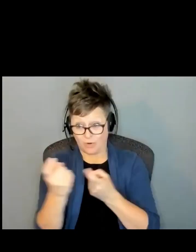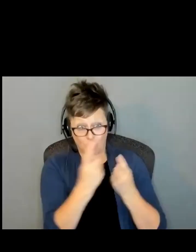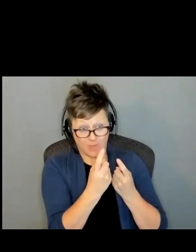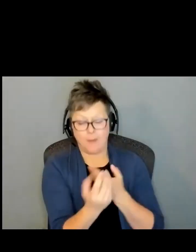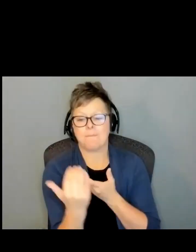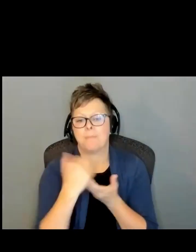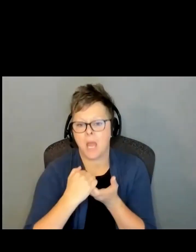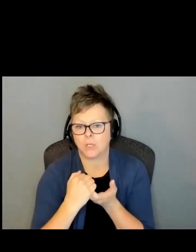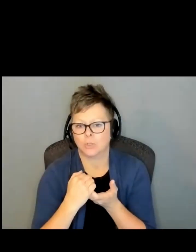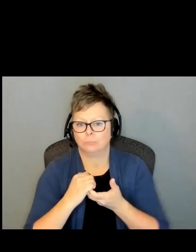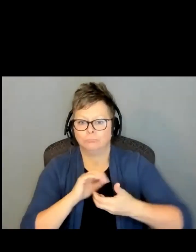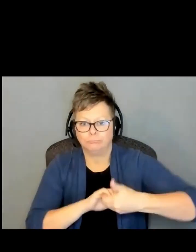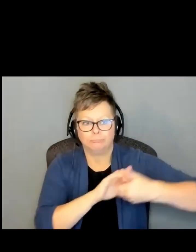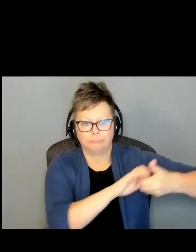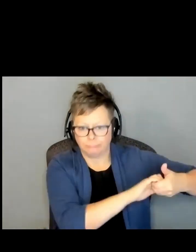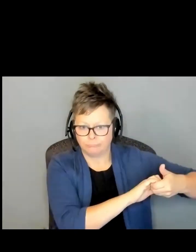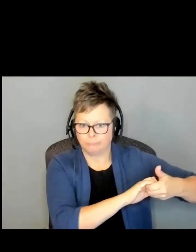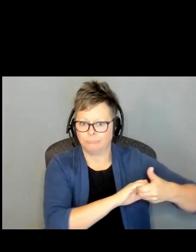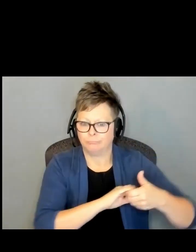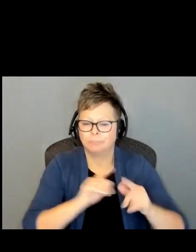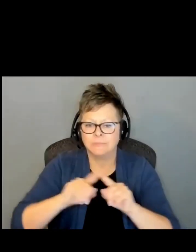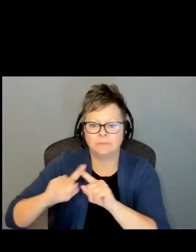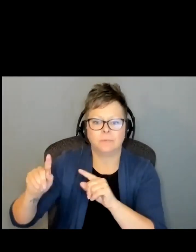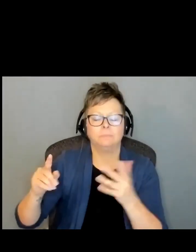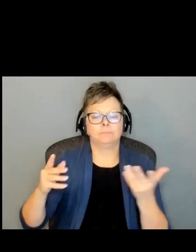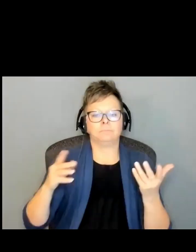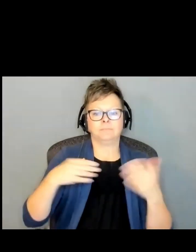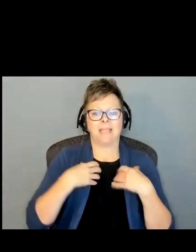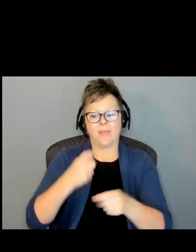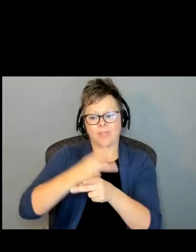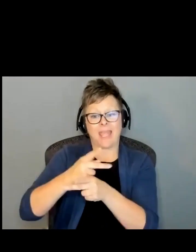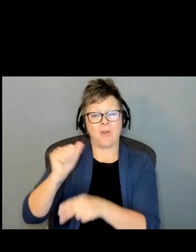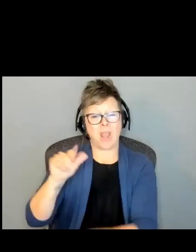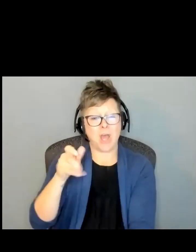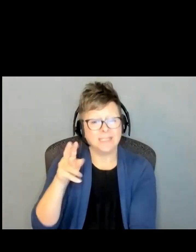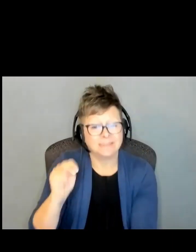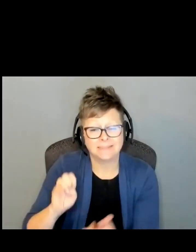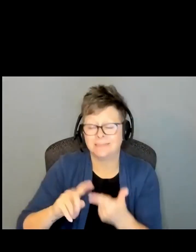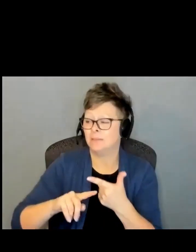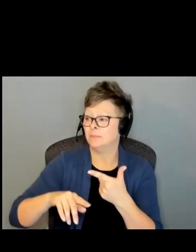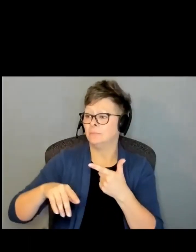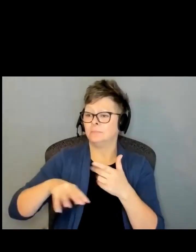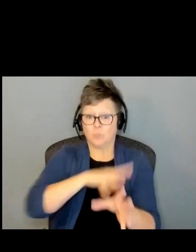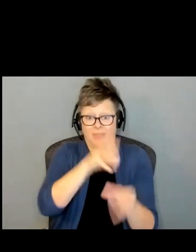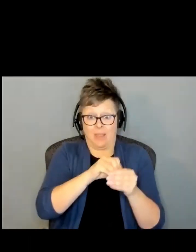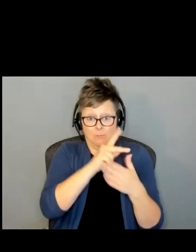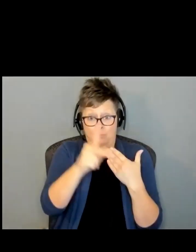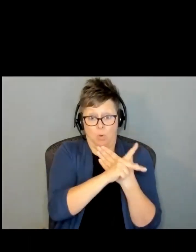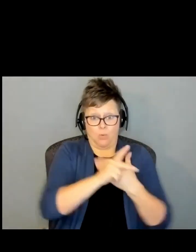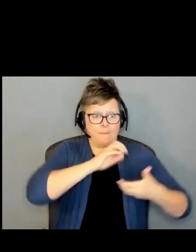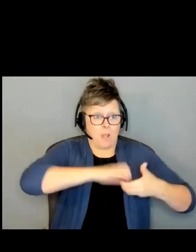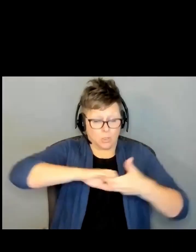So partnerships with Vibrant Healthcare Alliance, partnerships within our programs, posting